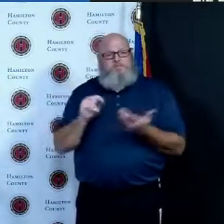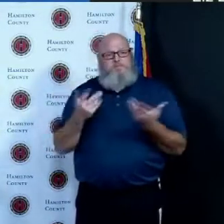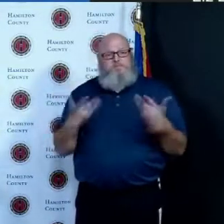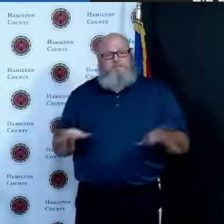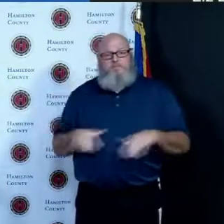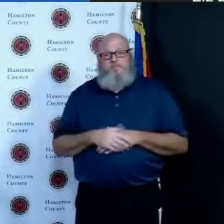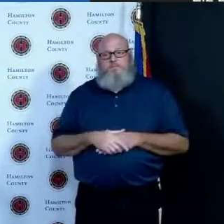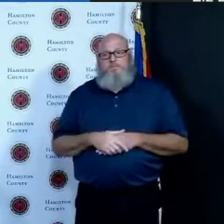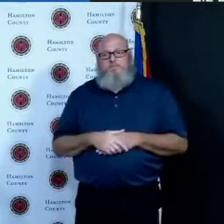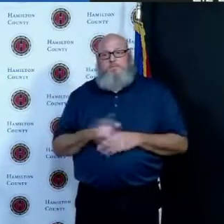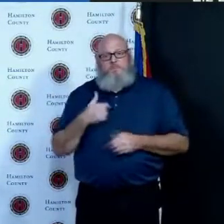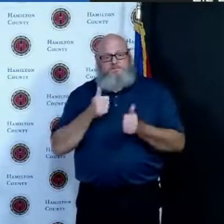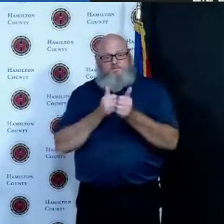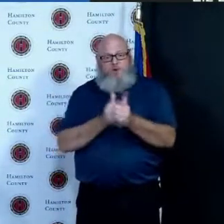okay that's all I have mentioned